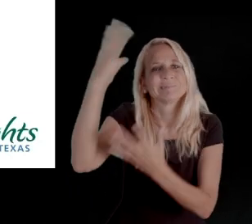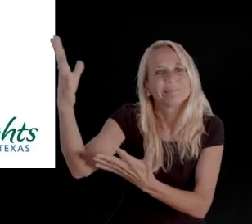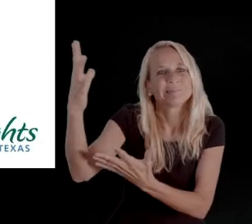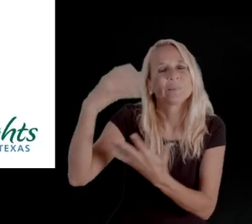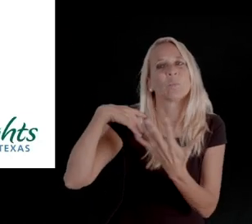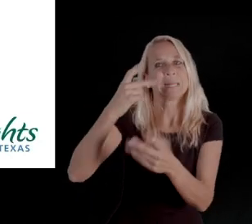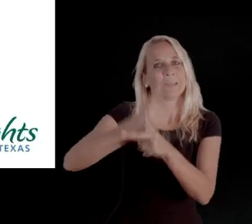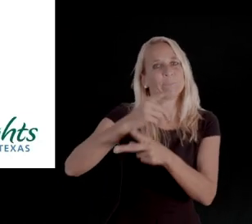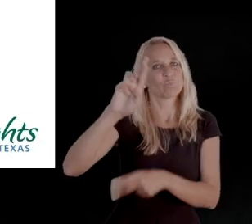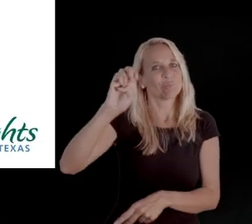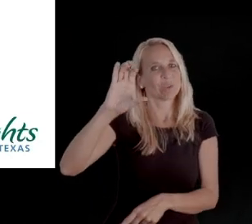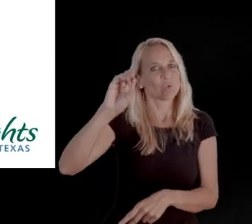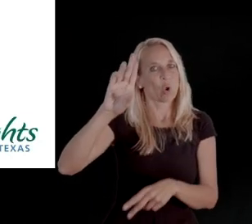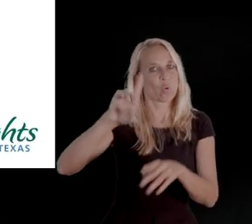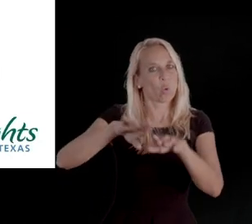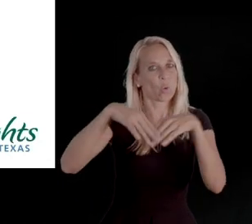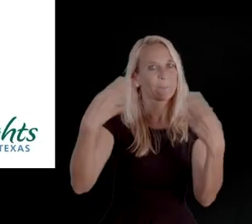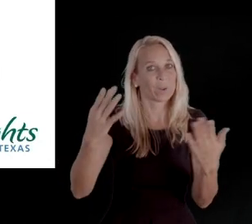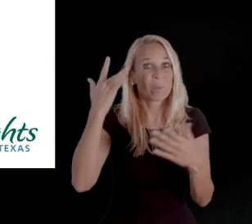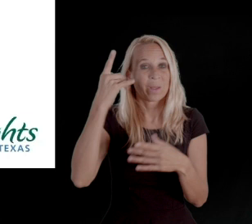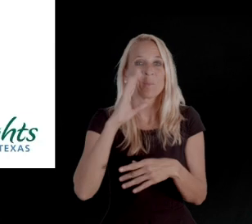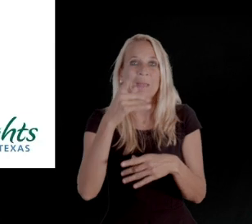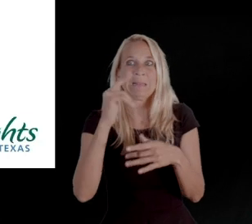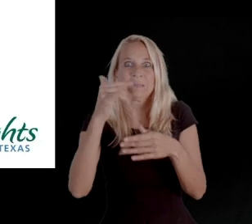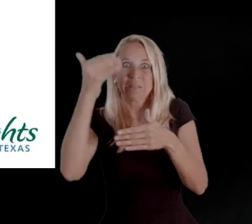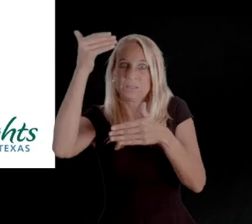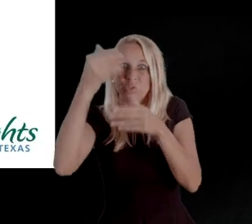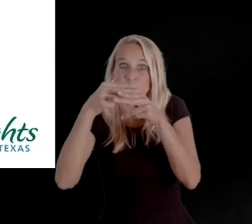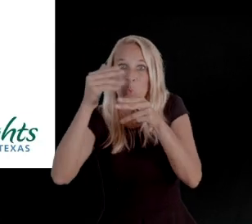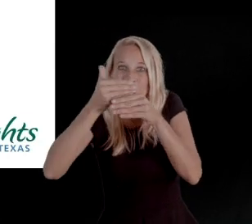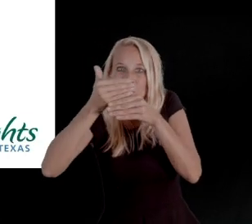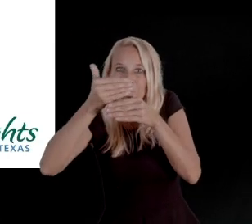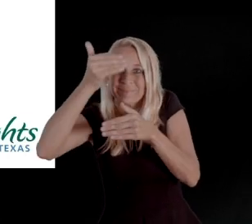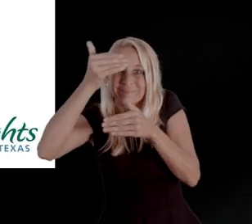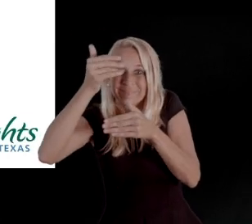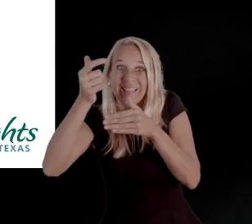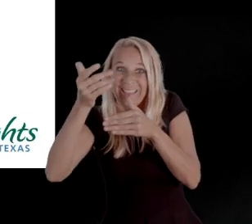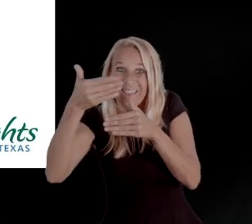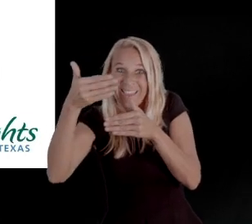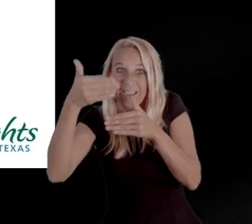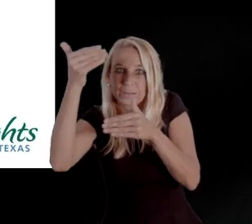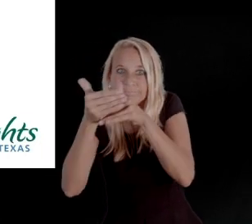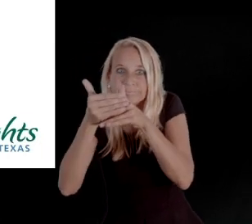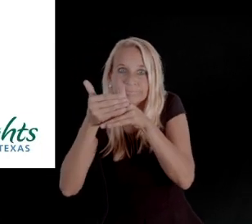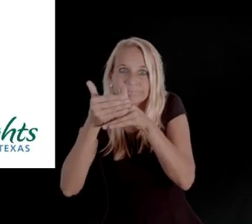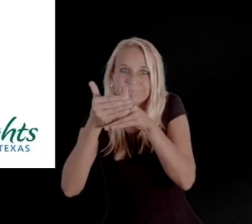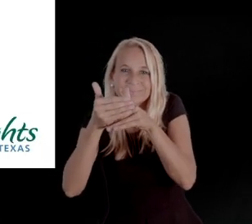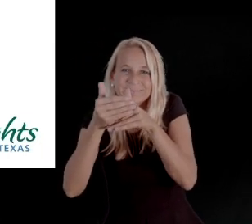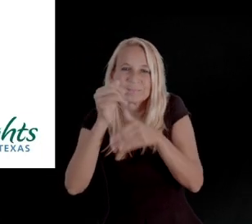because they might give you a shorter window. Just ask for more time. If you ask for medical records, if you ask for the case file,